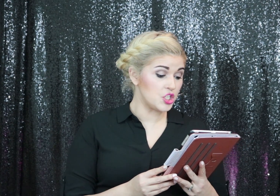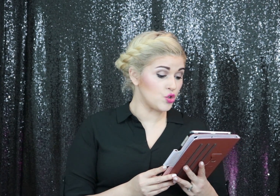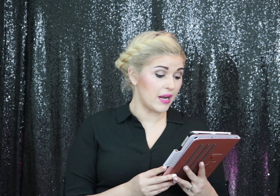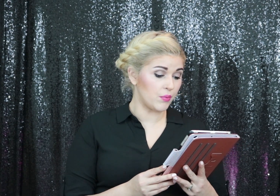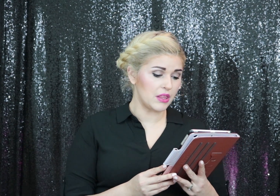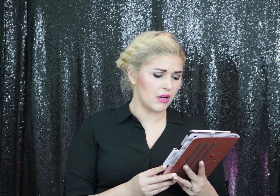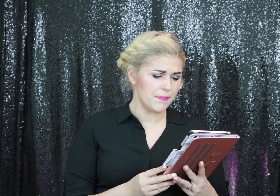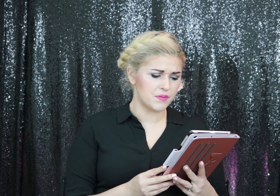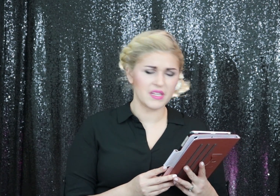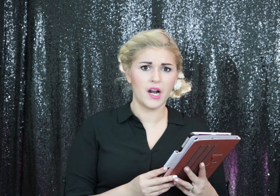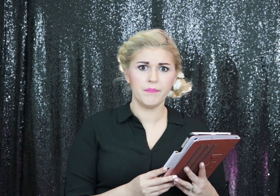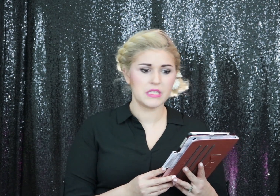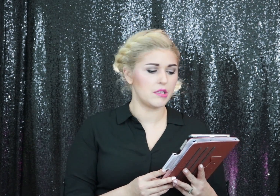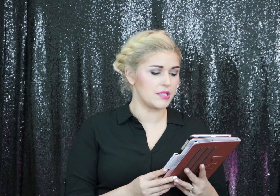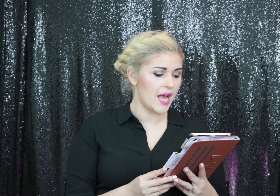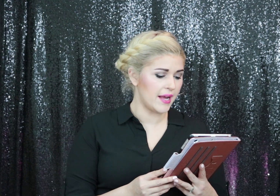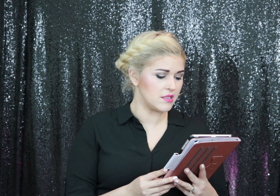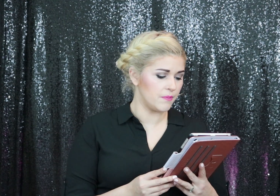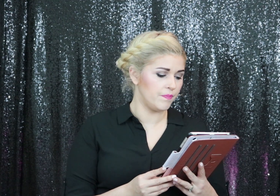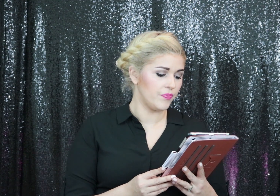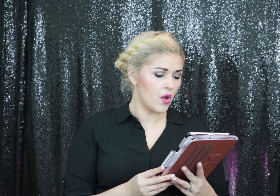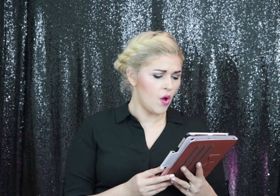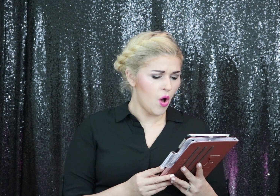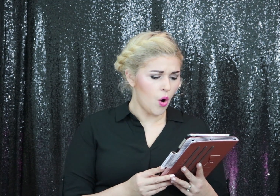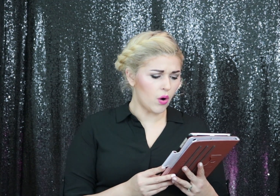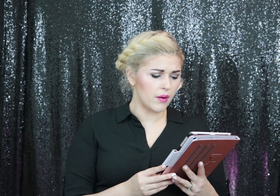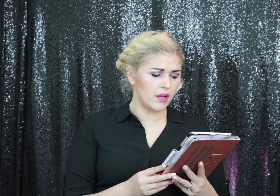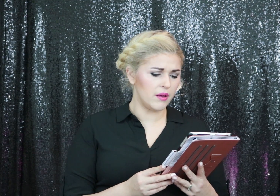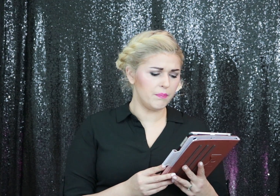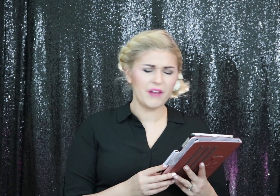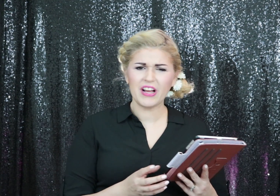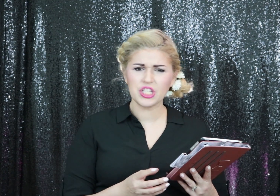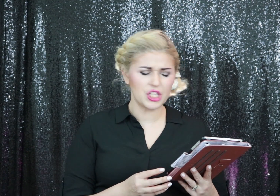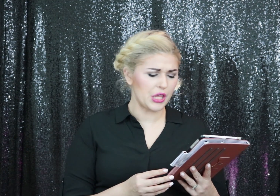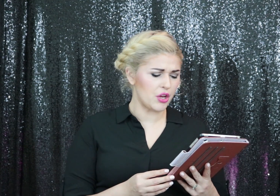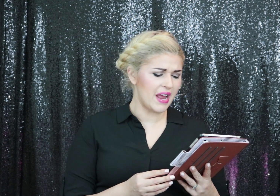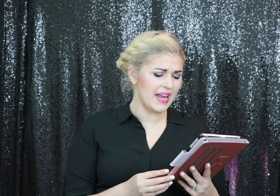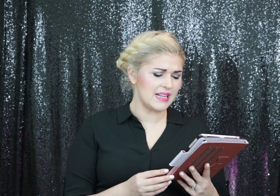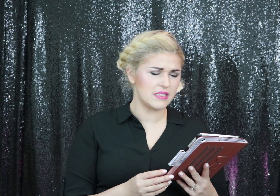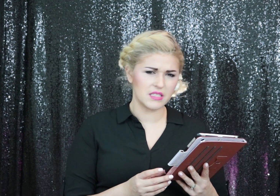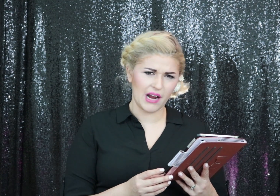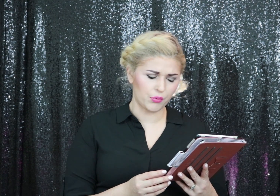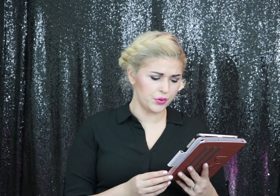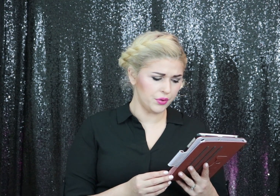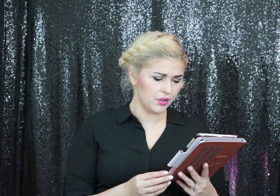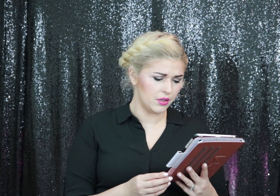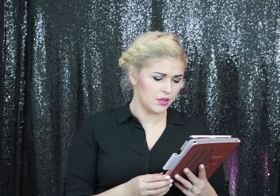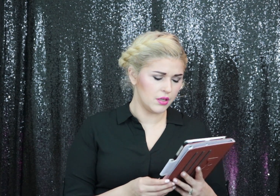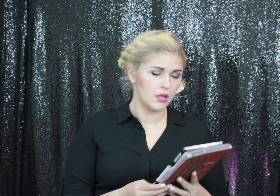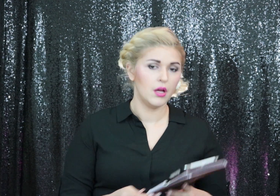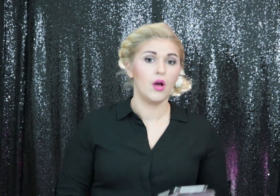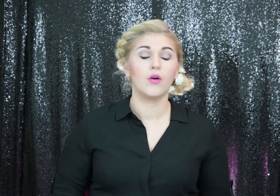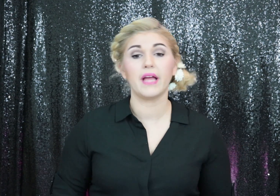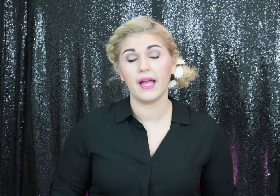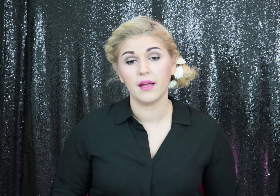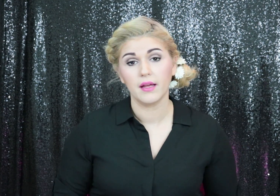I'll just try to read their lips and I'll miss their signs or, but if I just look at their hands, is that rude? Okay,